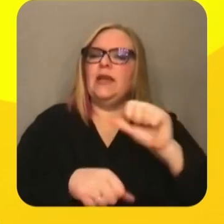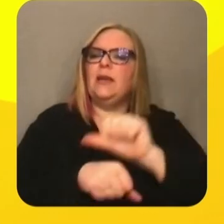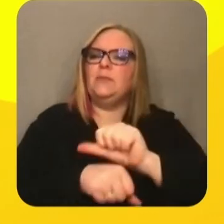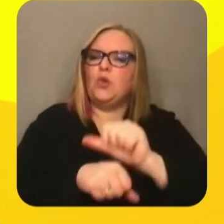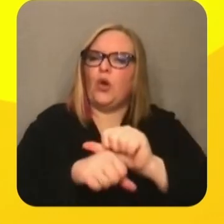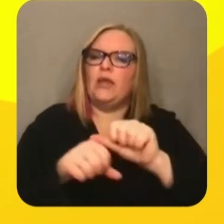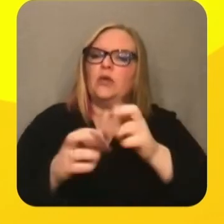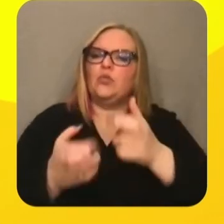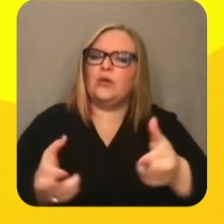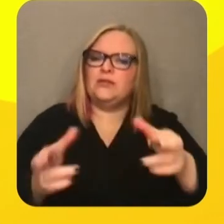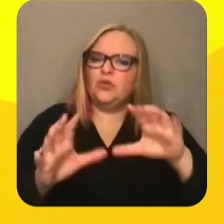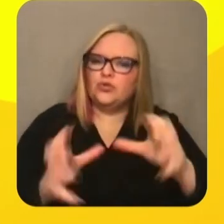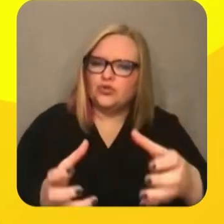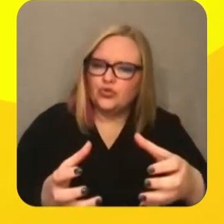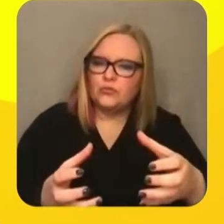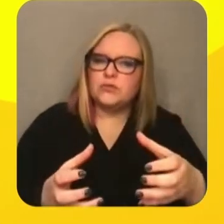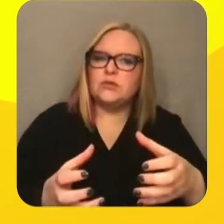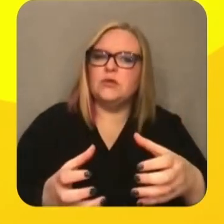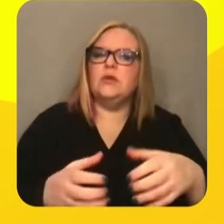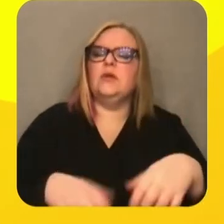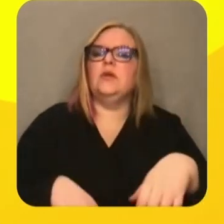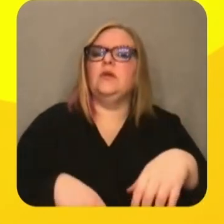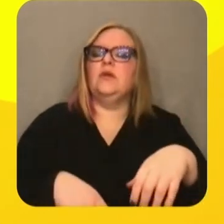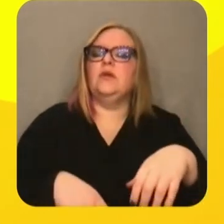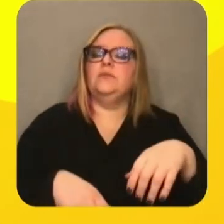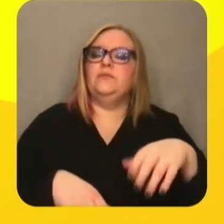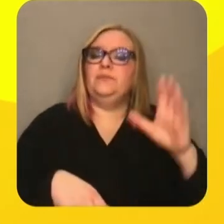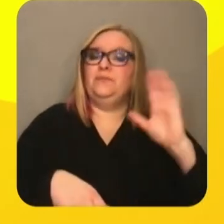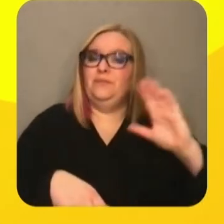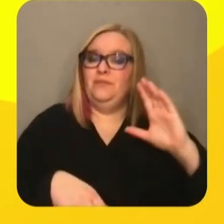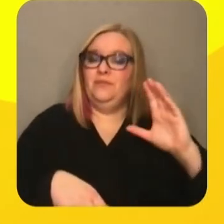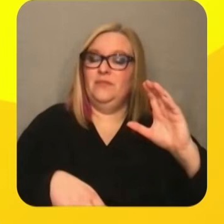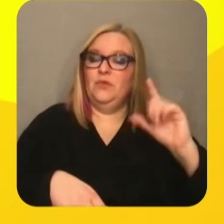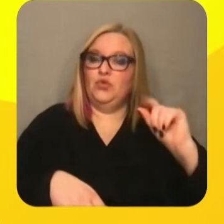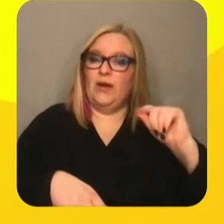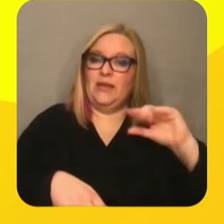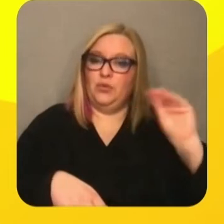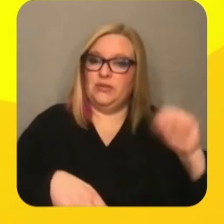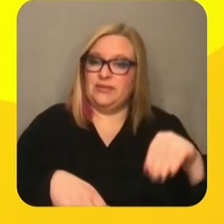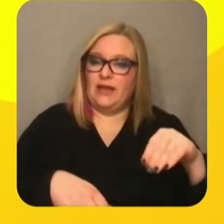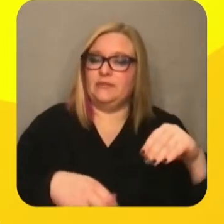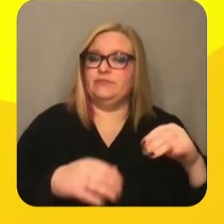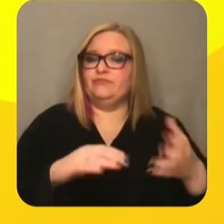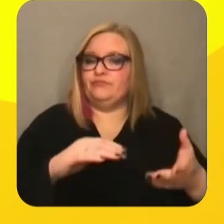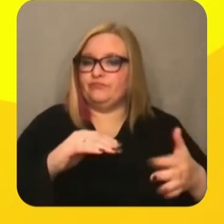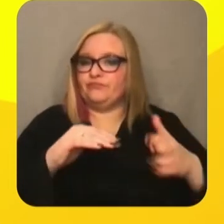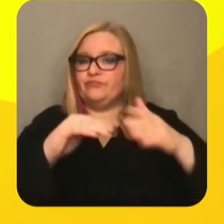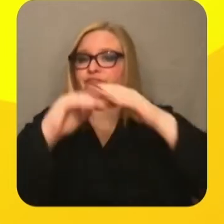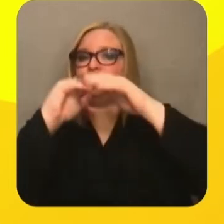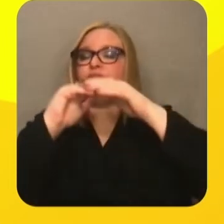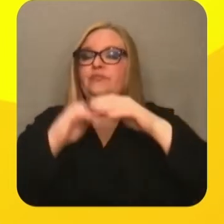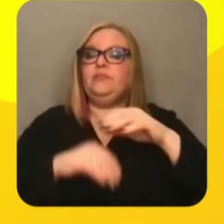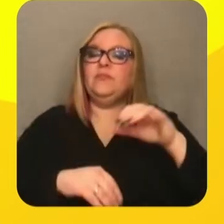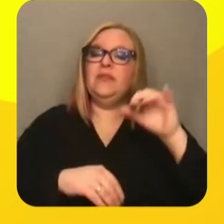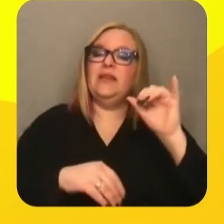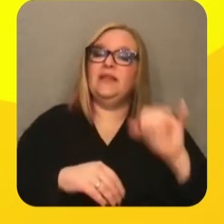When you look at the EMEA, that number was about 20%. When you look at APAC it's about 10%. So obviously that's a vehicle that might